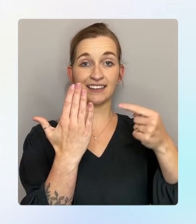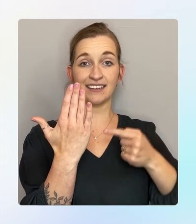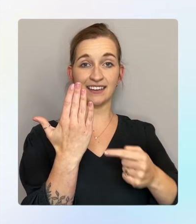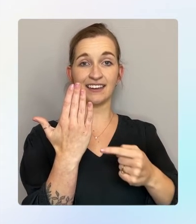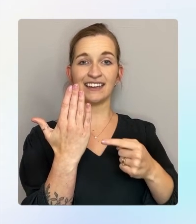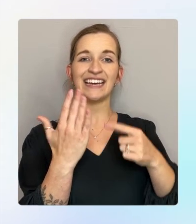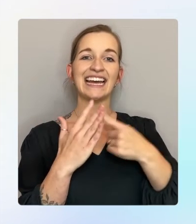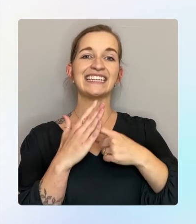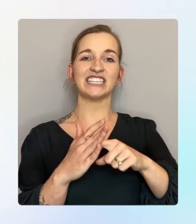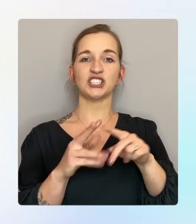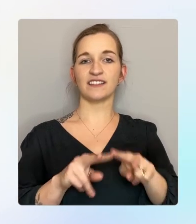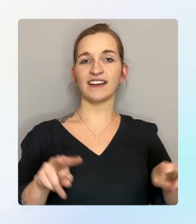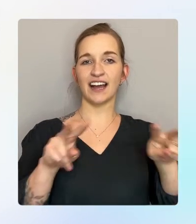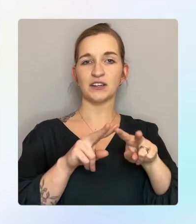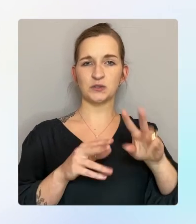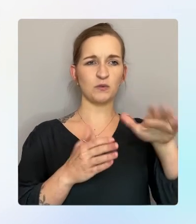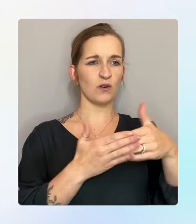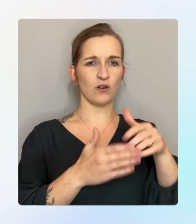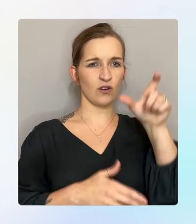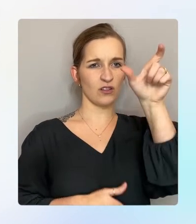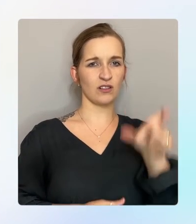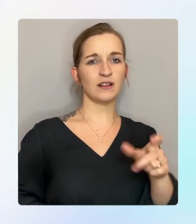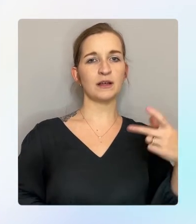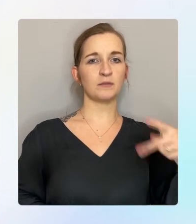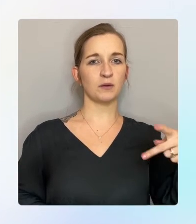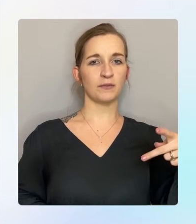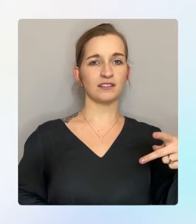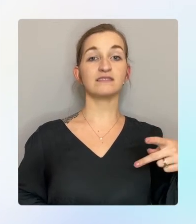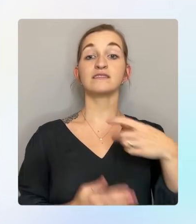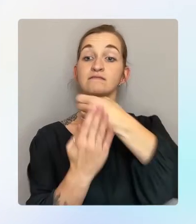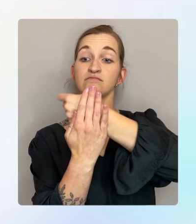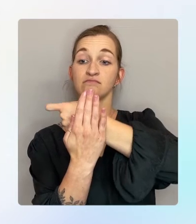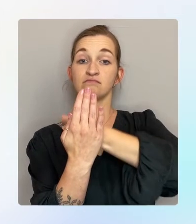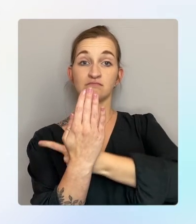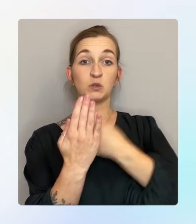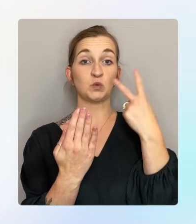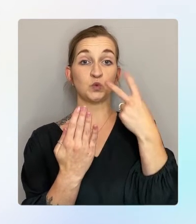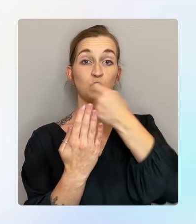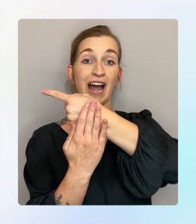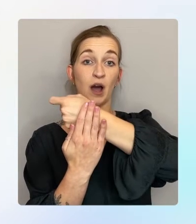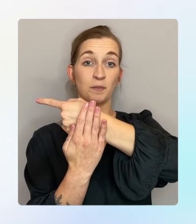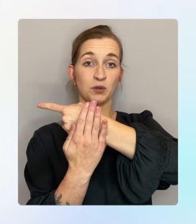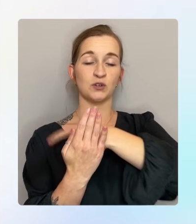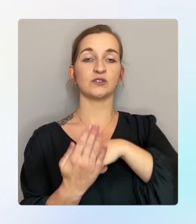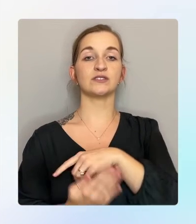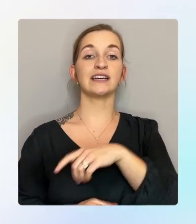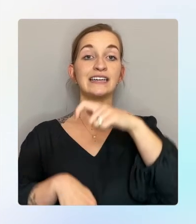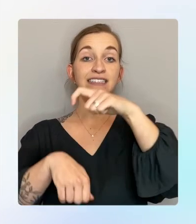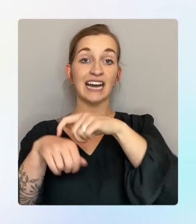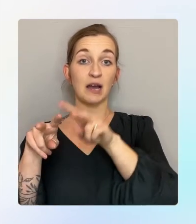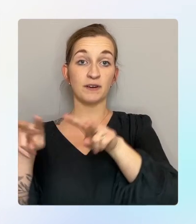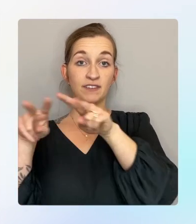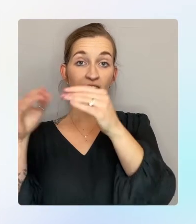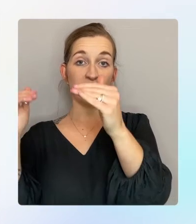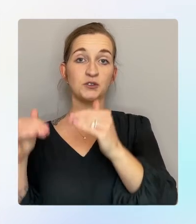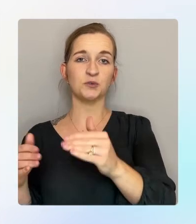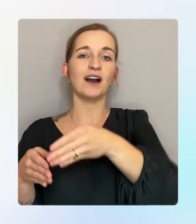all represented by magenta patches. This patch group will also have two outputs, "Timer value" and "Completed," the yellow patches.